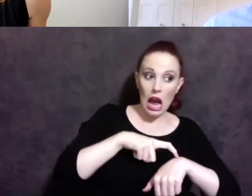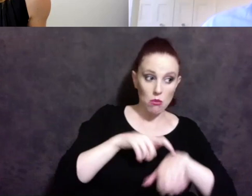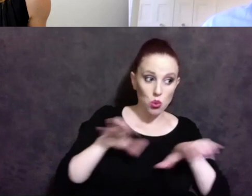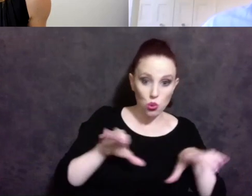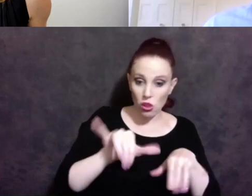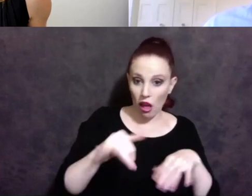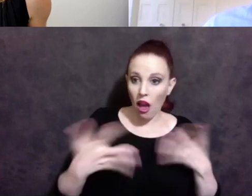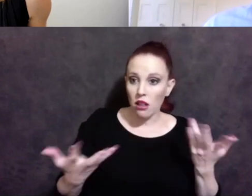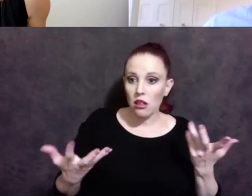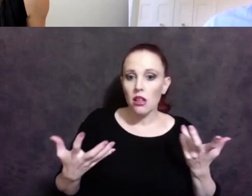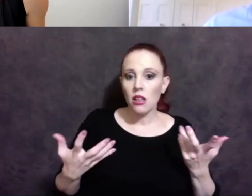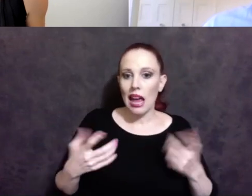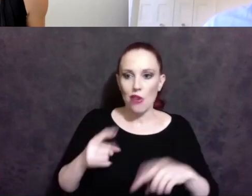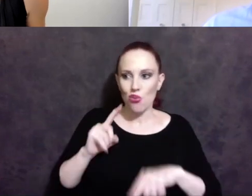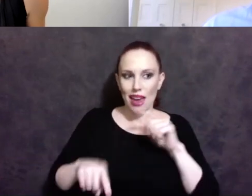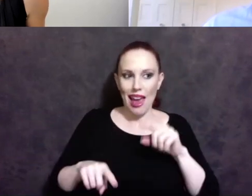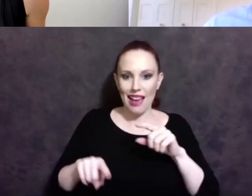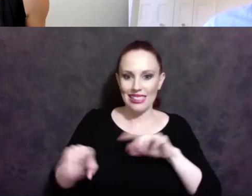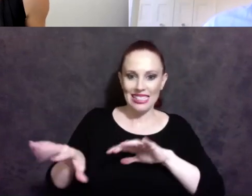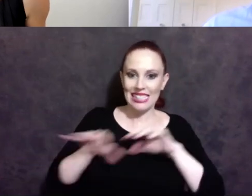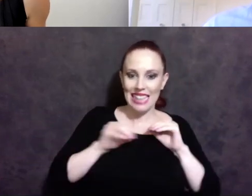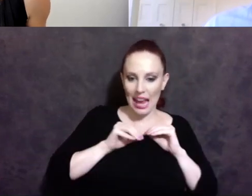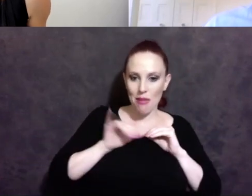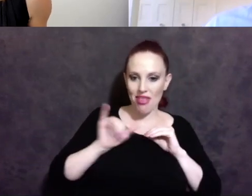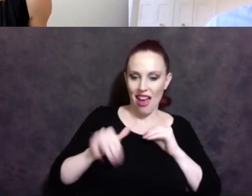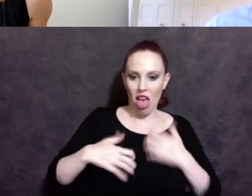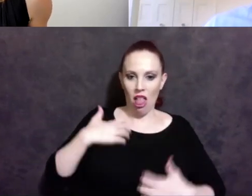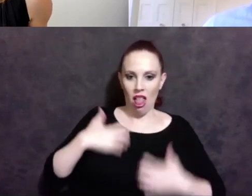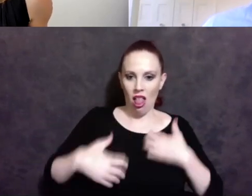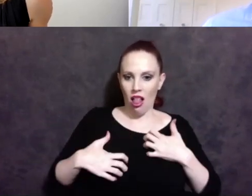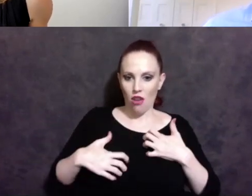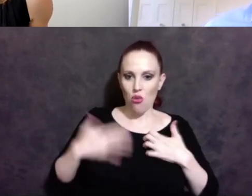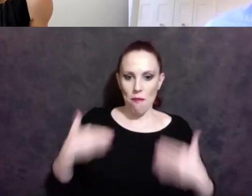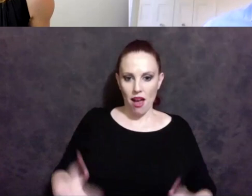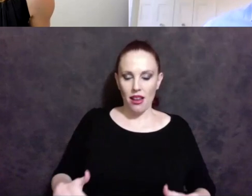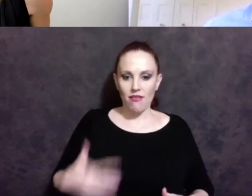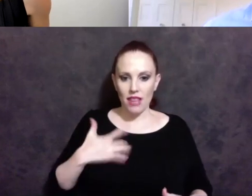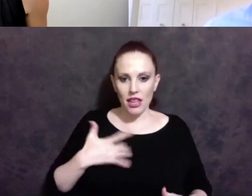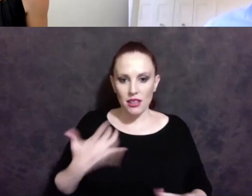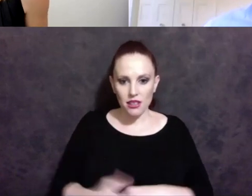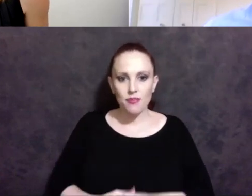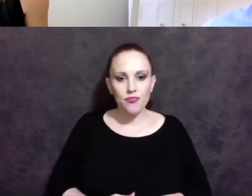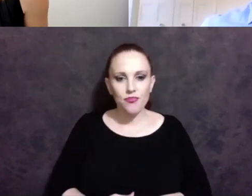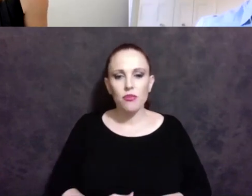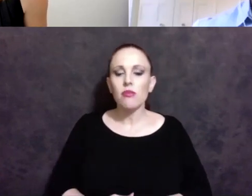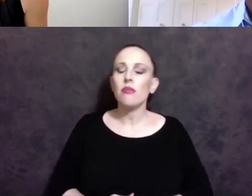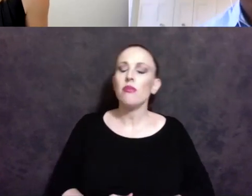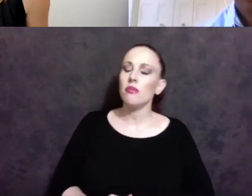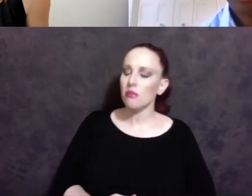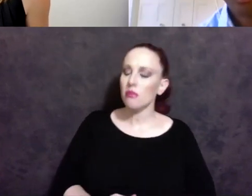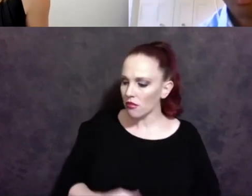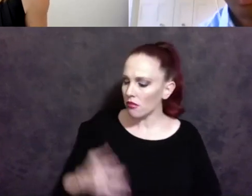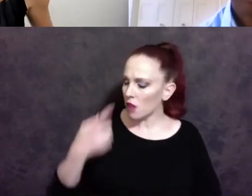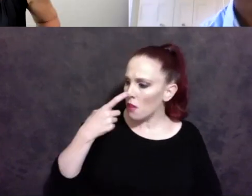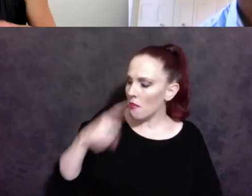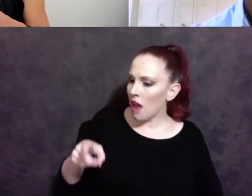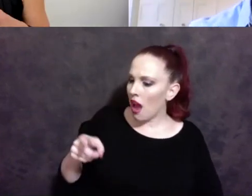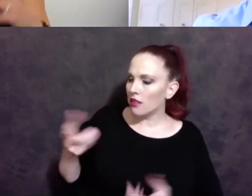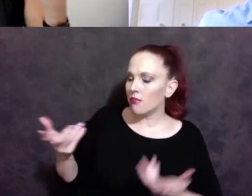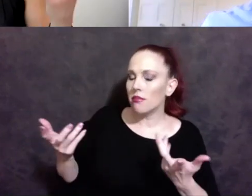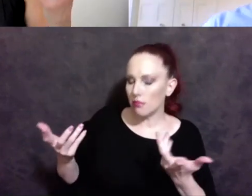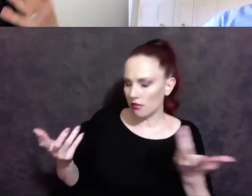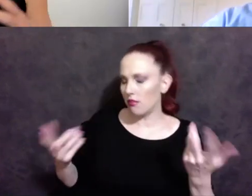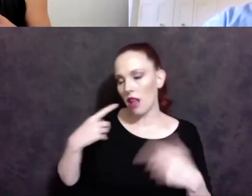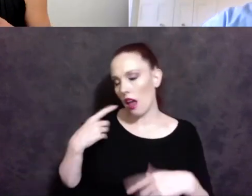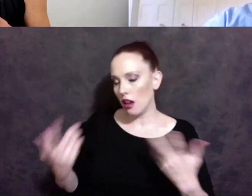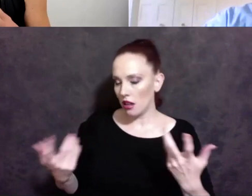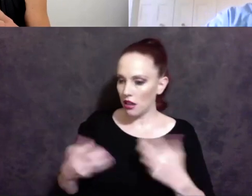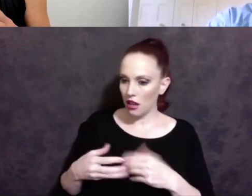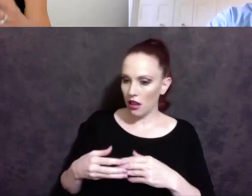can't escape that discomfort you are feeling. Can you walk through I think it is two things.